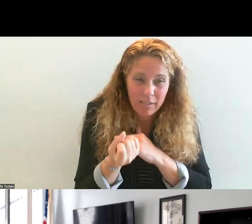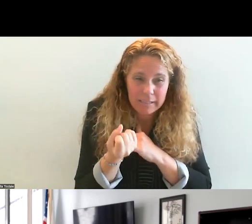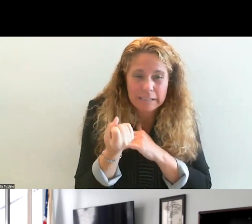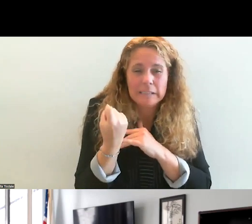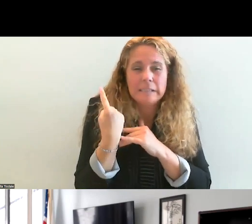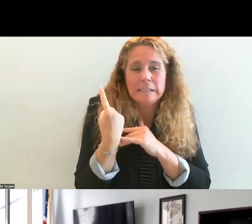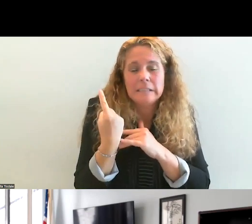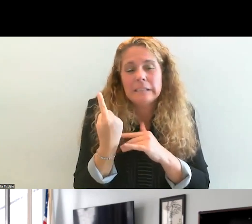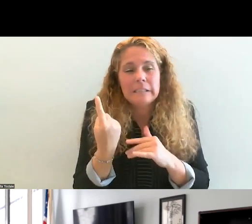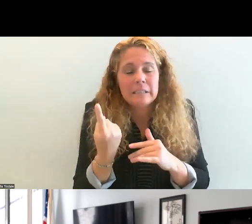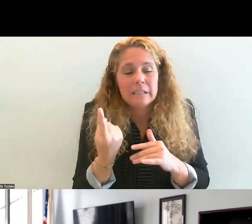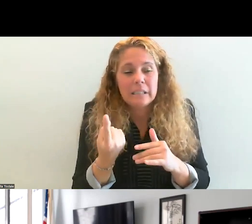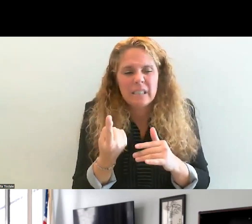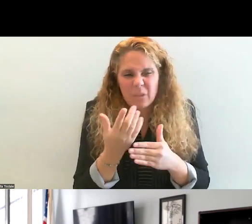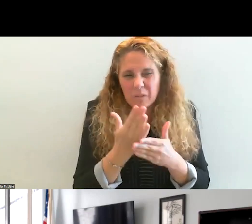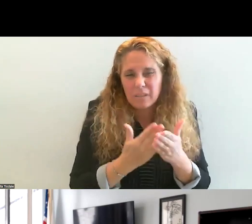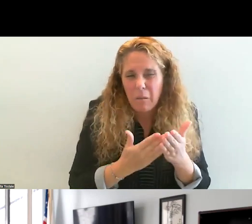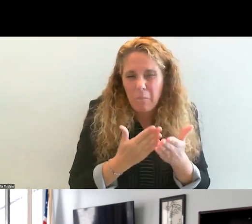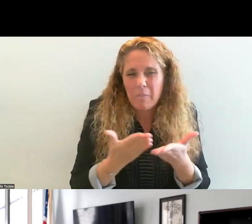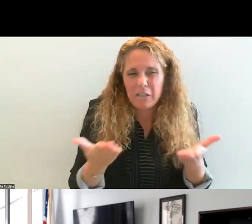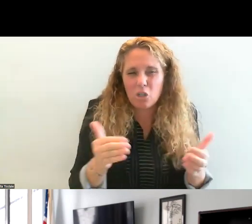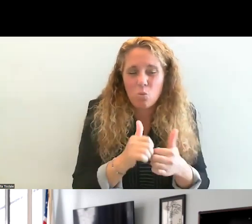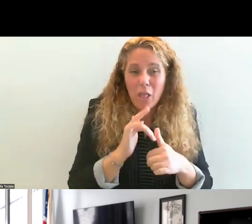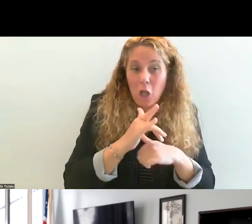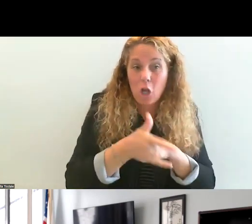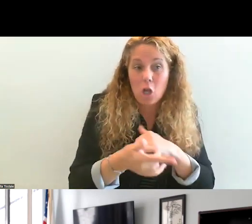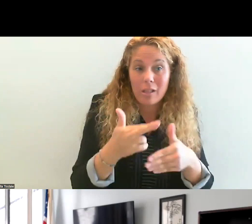SOME OF THE MATERIAL THAT I WILL SHOW WITH THE EARLY RESULTS